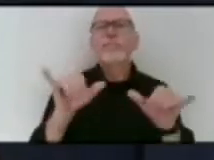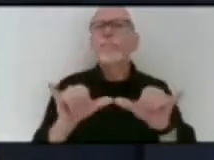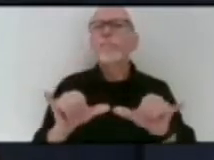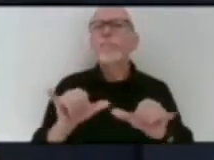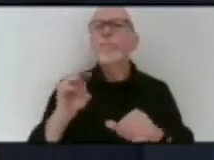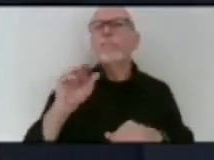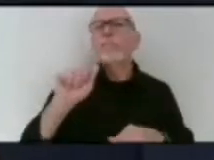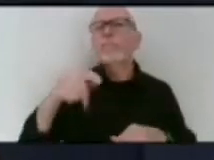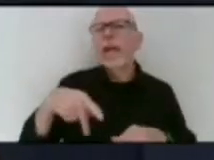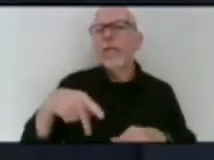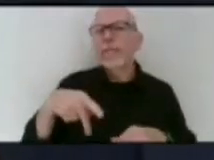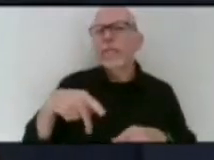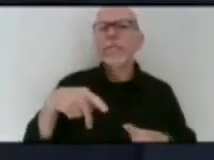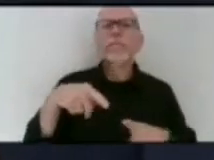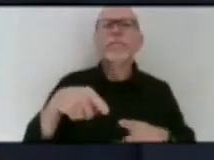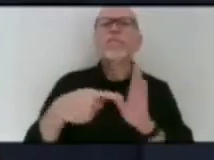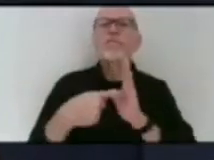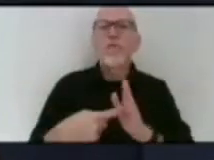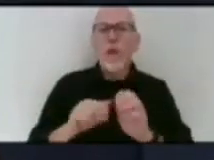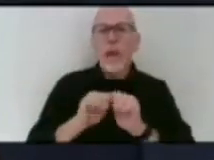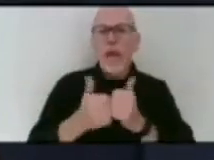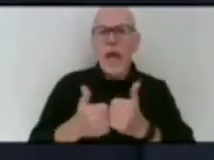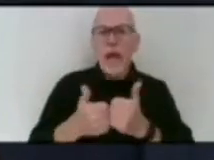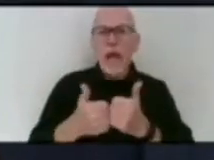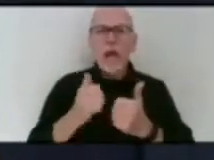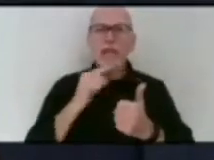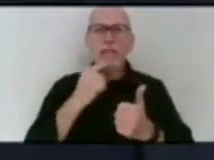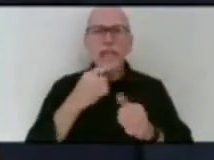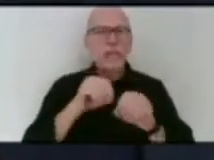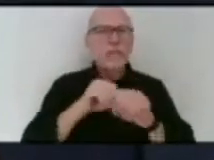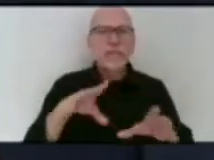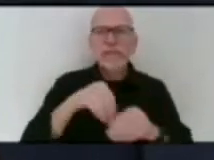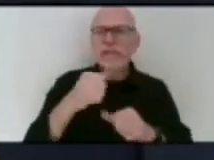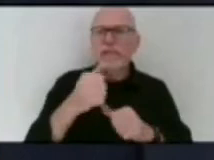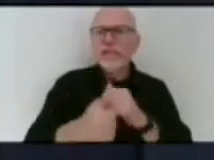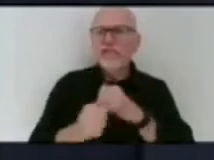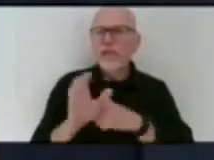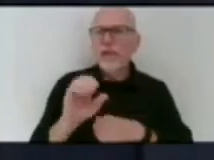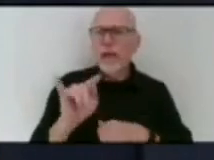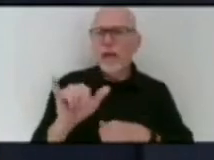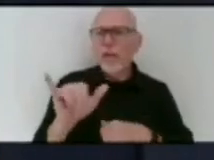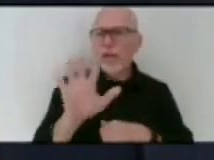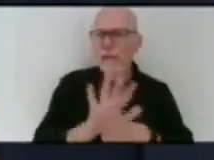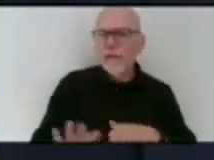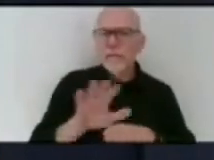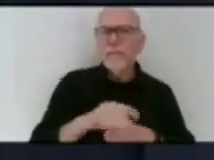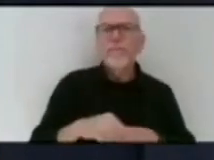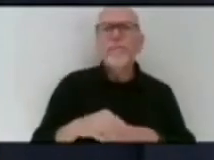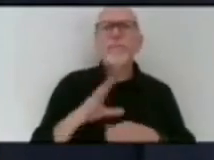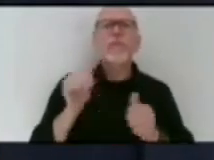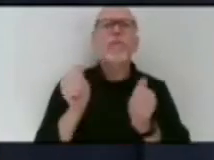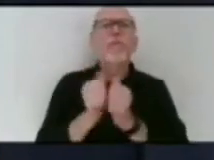virus by county and provides guidance, design, toe help communities. Local